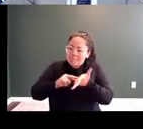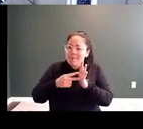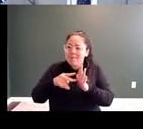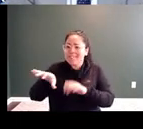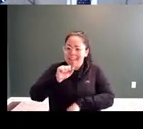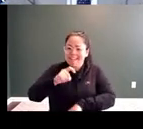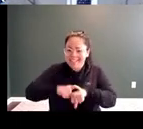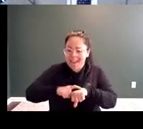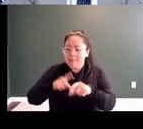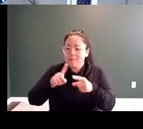for a lunch and learn one day.